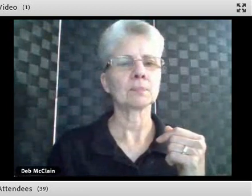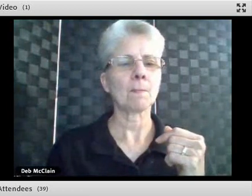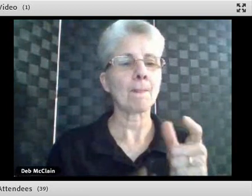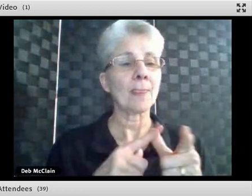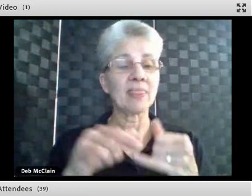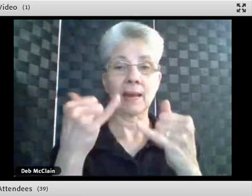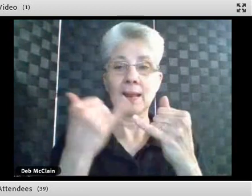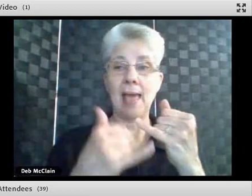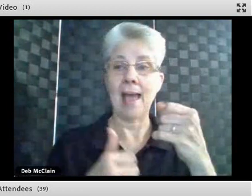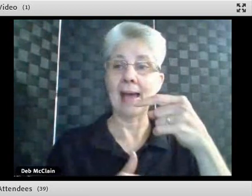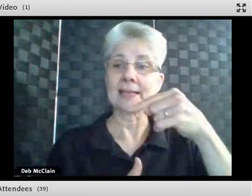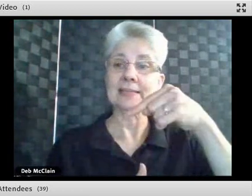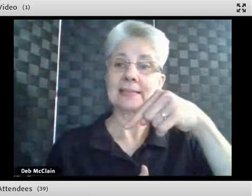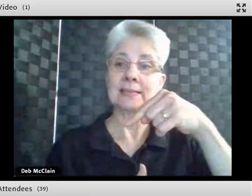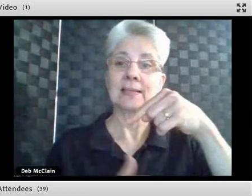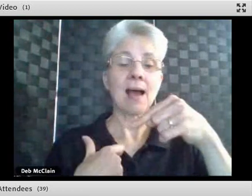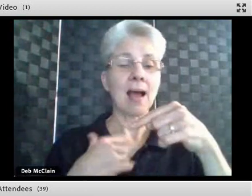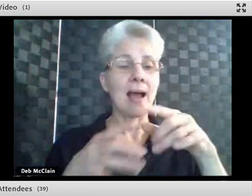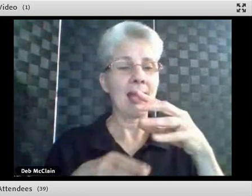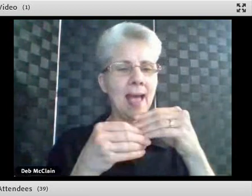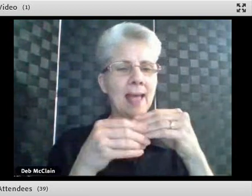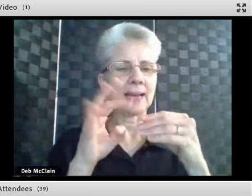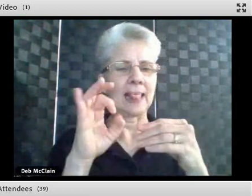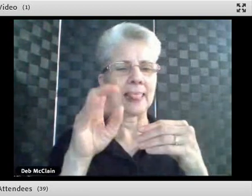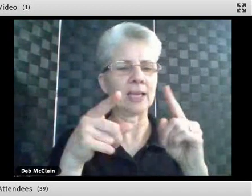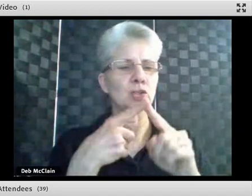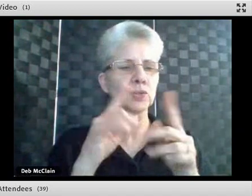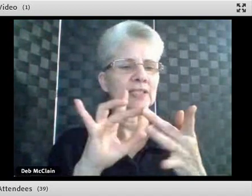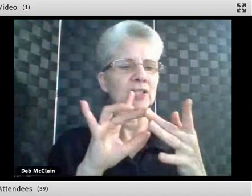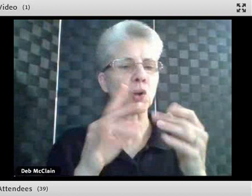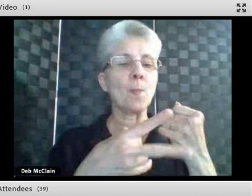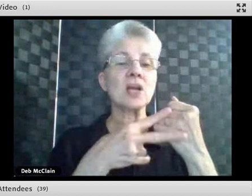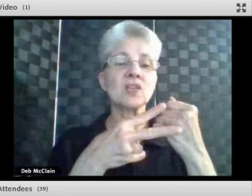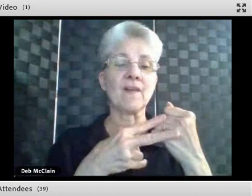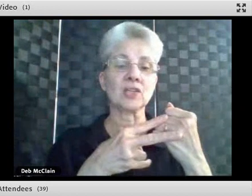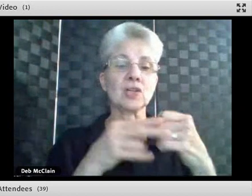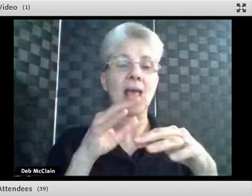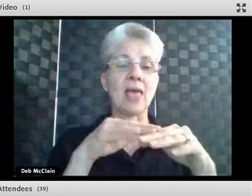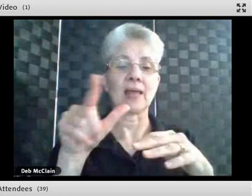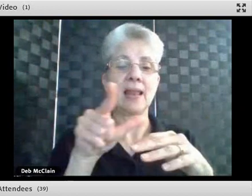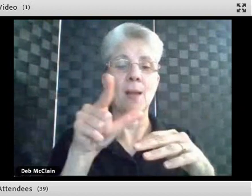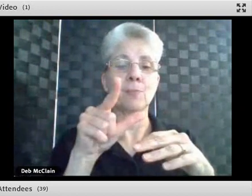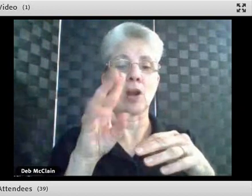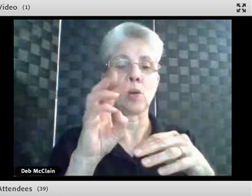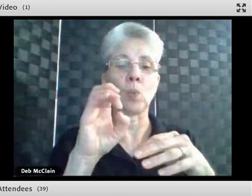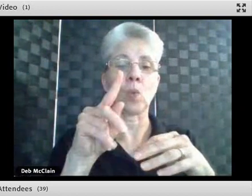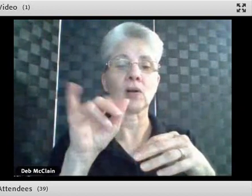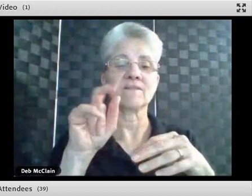And then lastly, I added a link to the Digital Preservation at the Library Workflow Exchange.